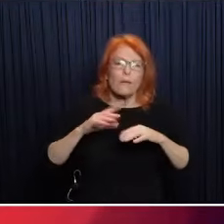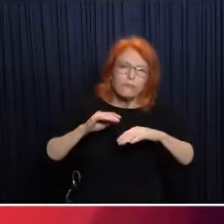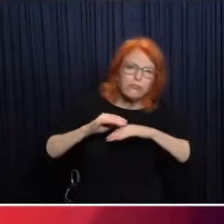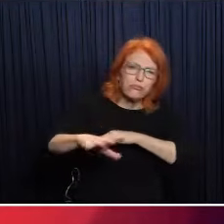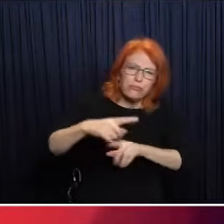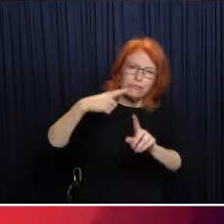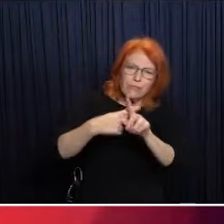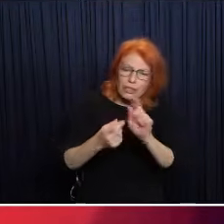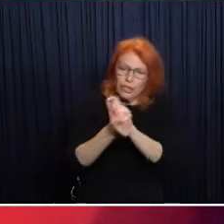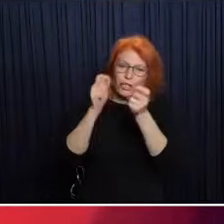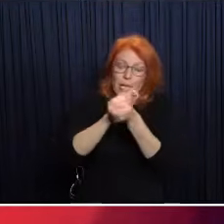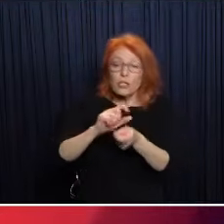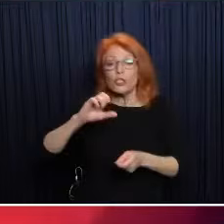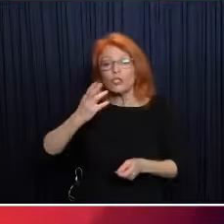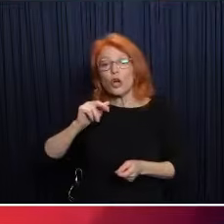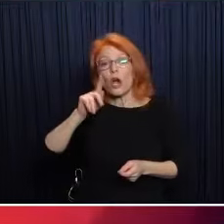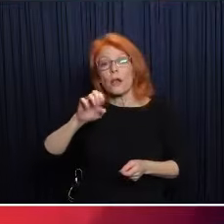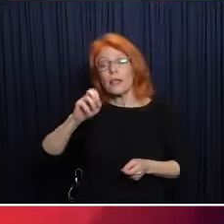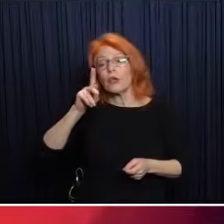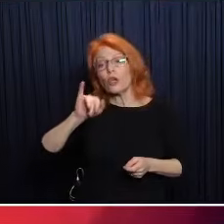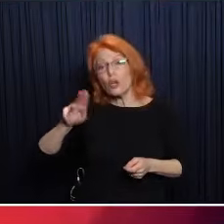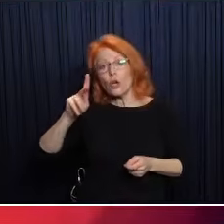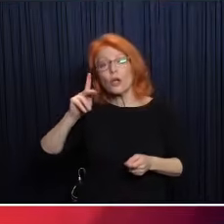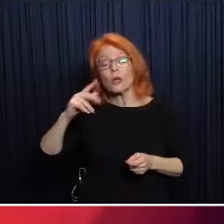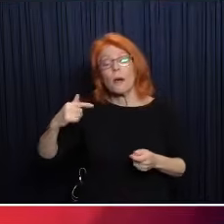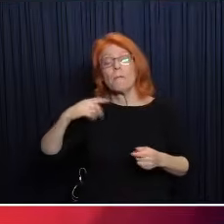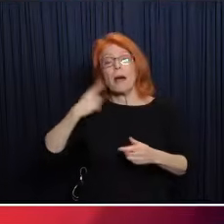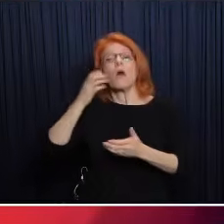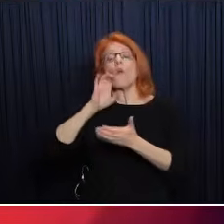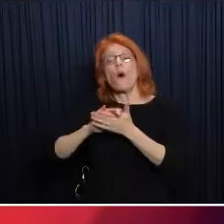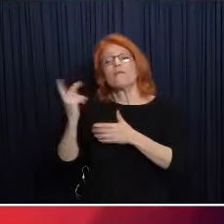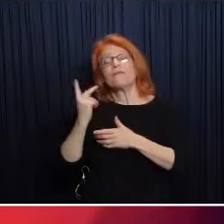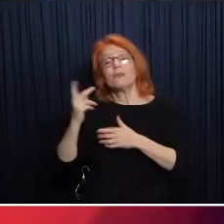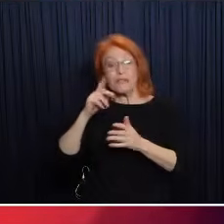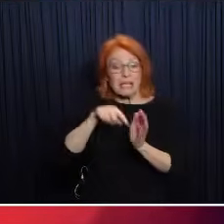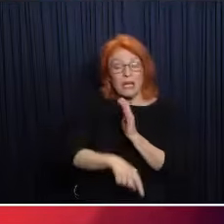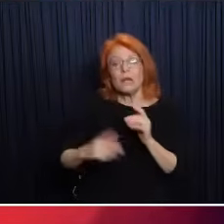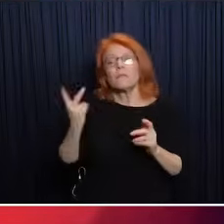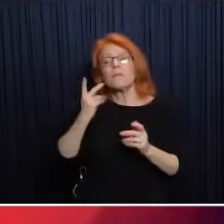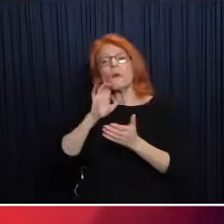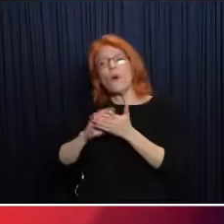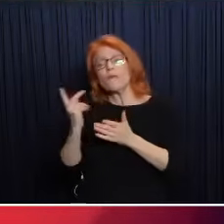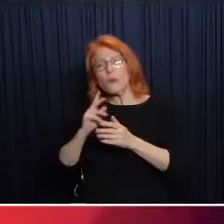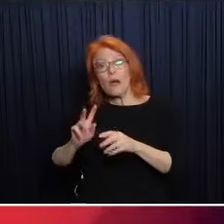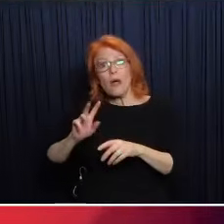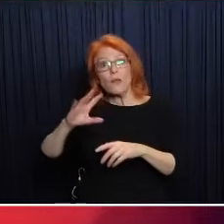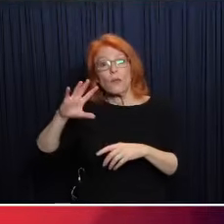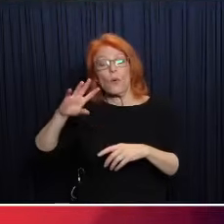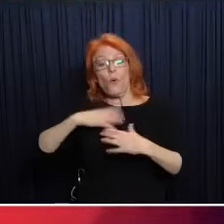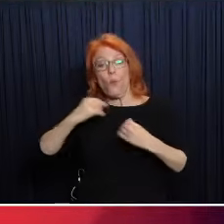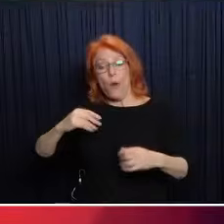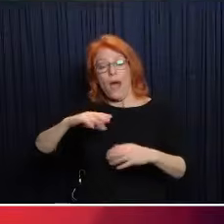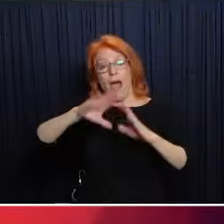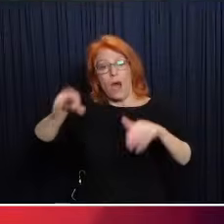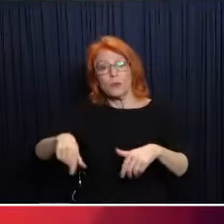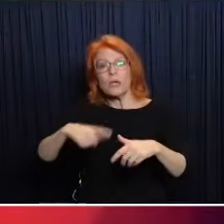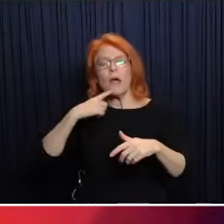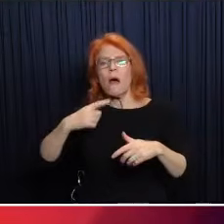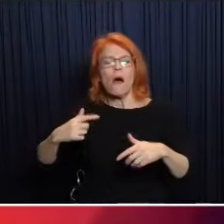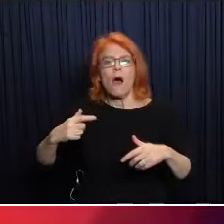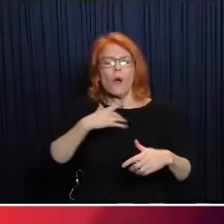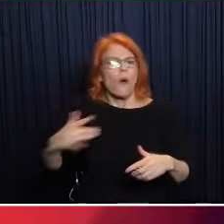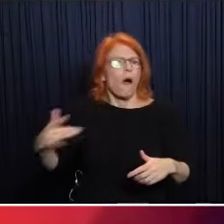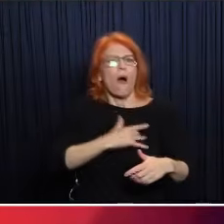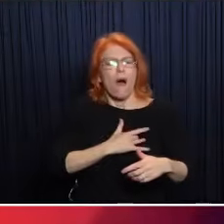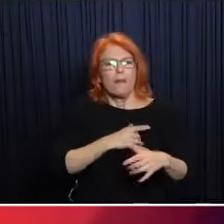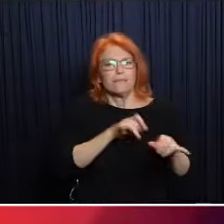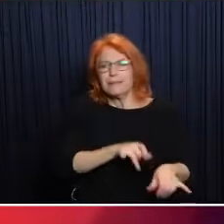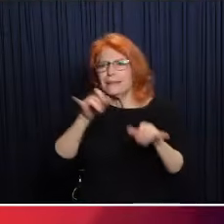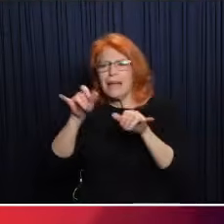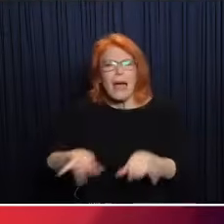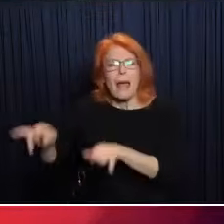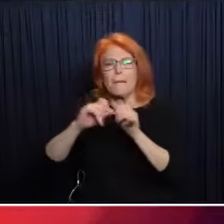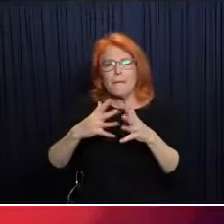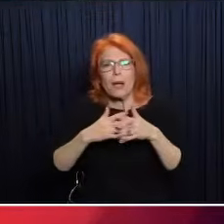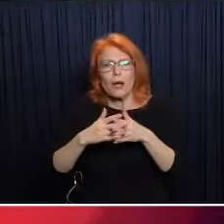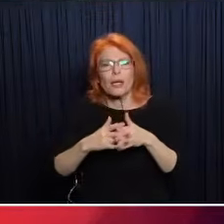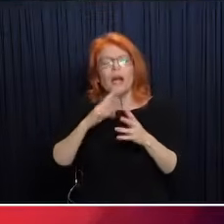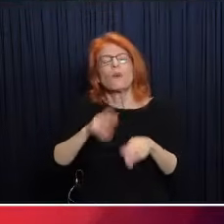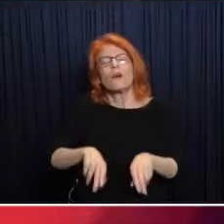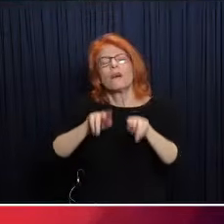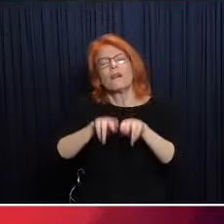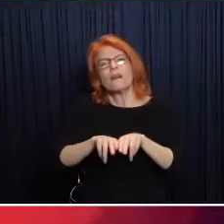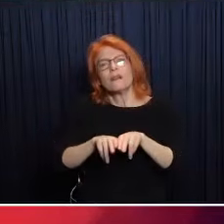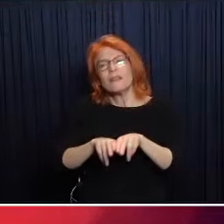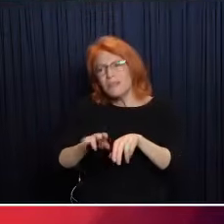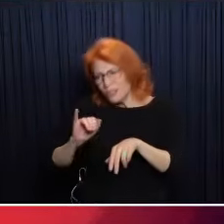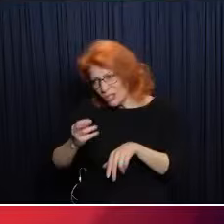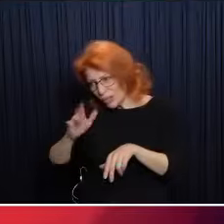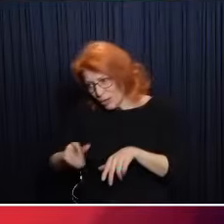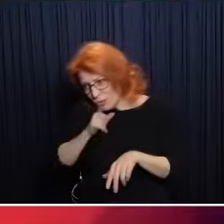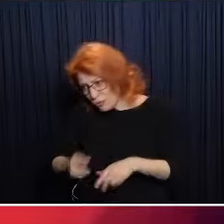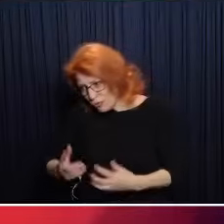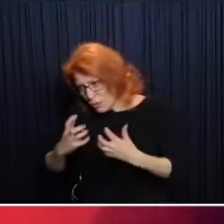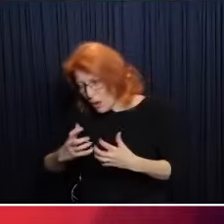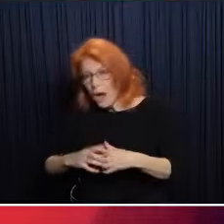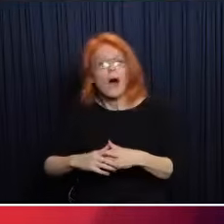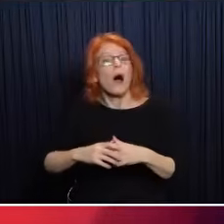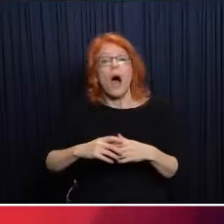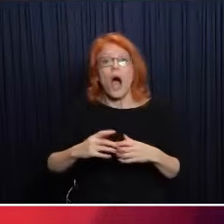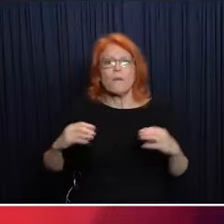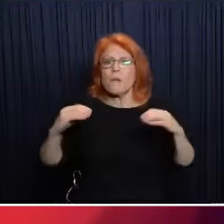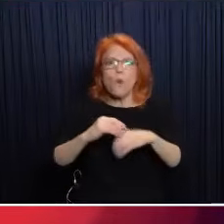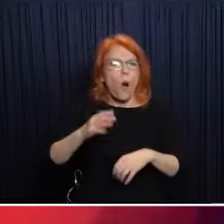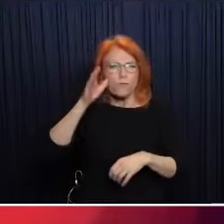FOR ME, I WANT TO MAKE SURE WE